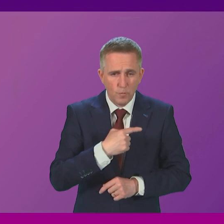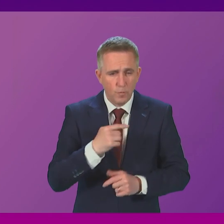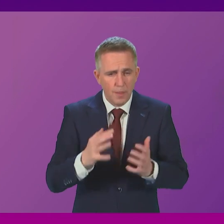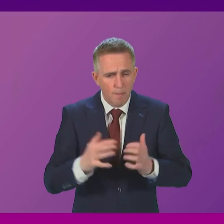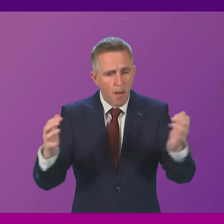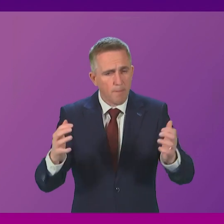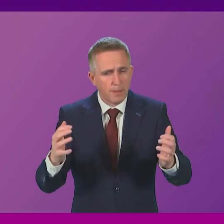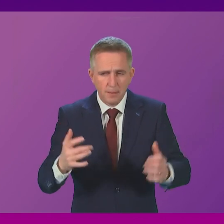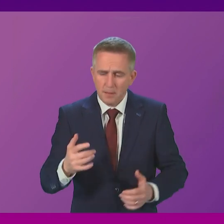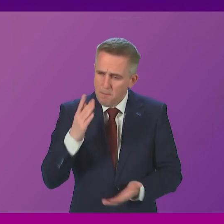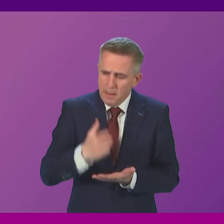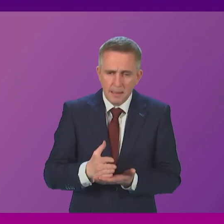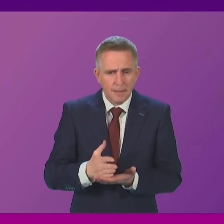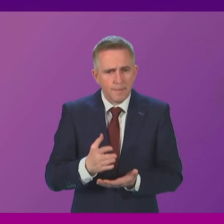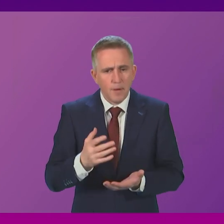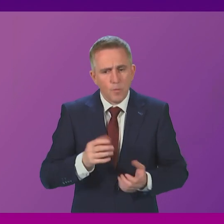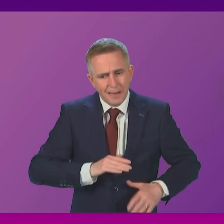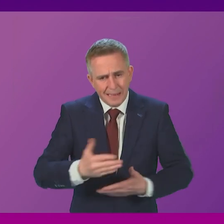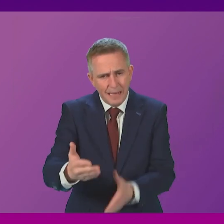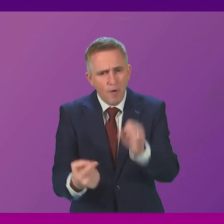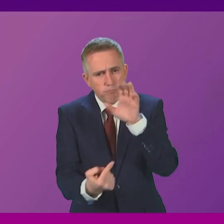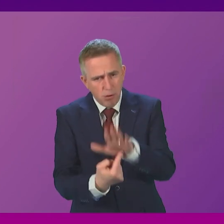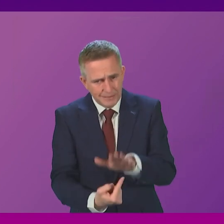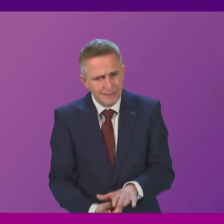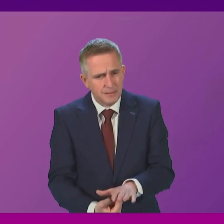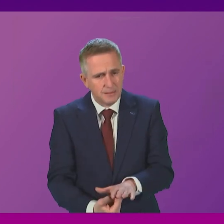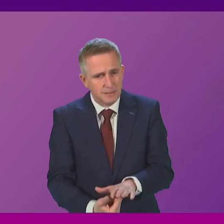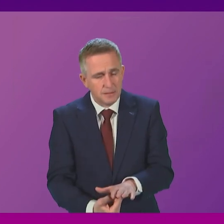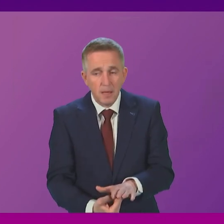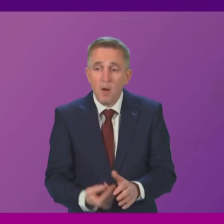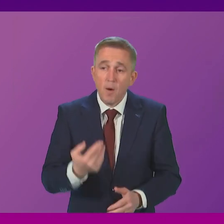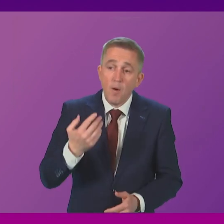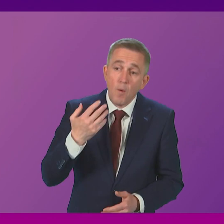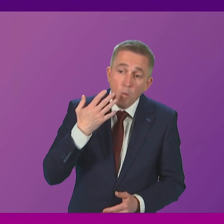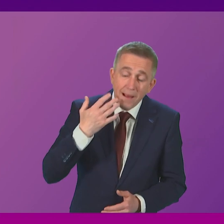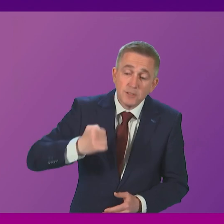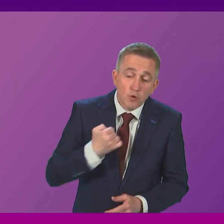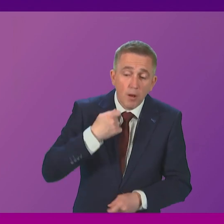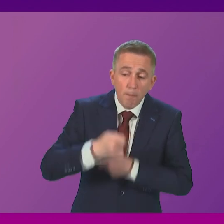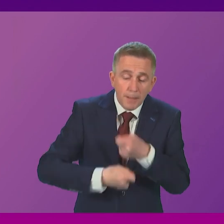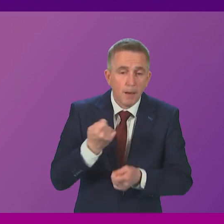be able to deliver on our priorities more effectively when Scotland is independent.